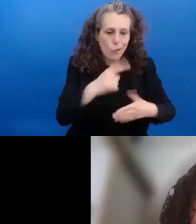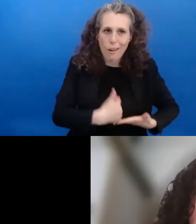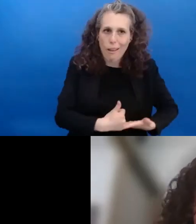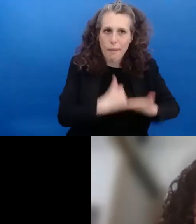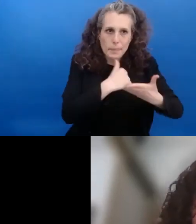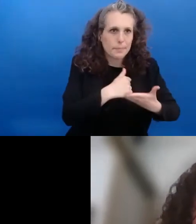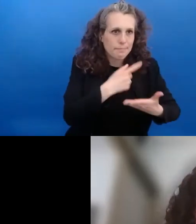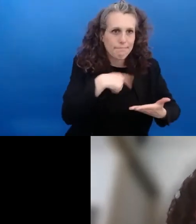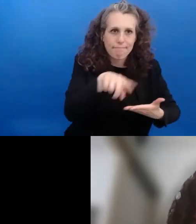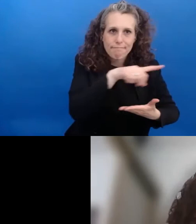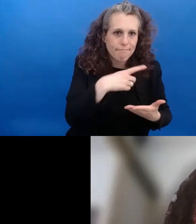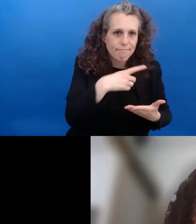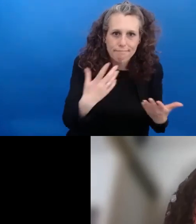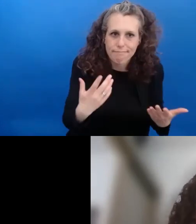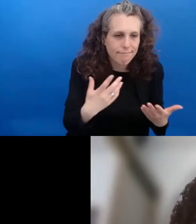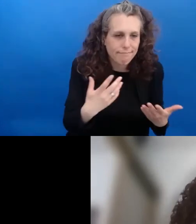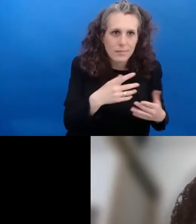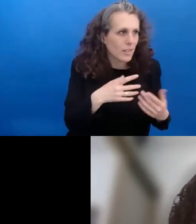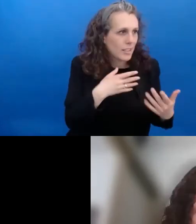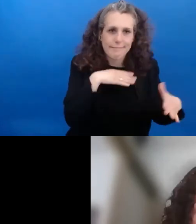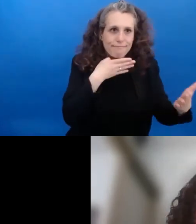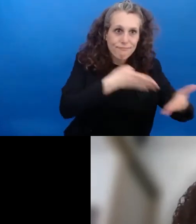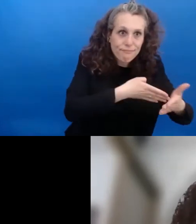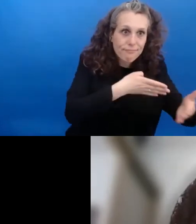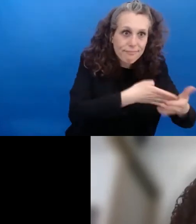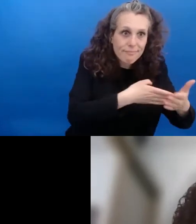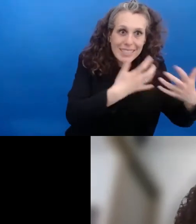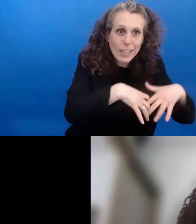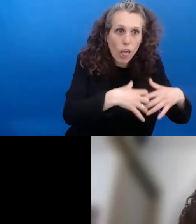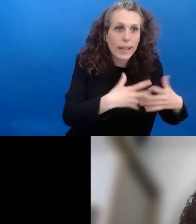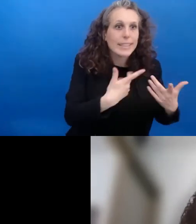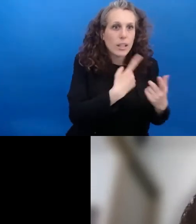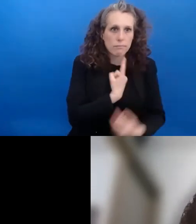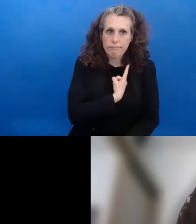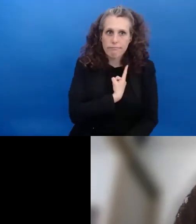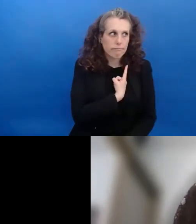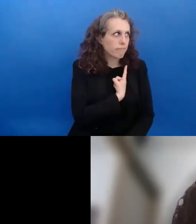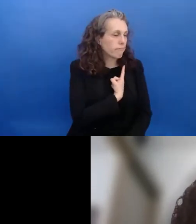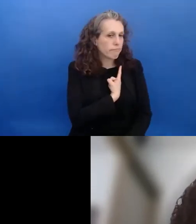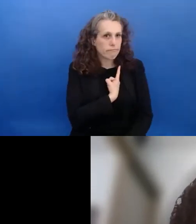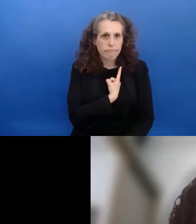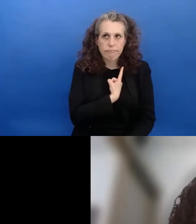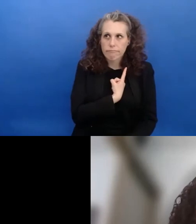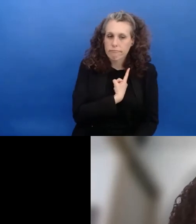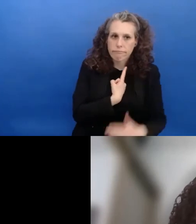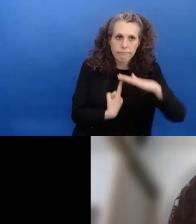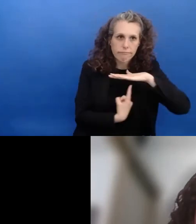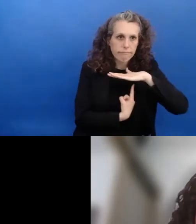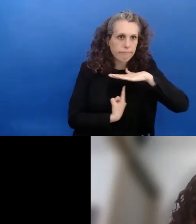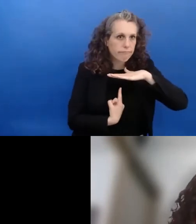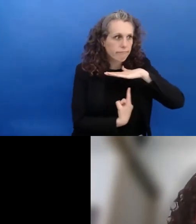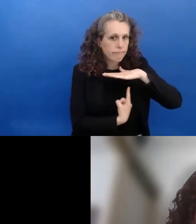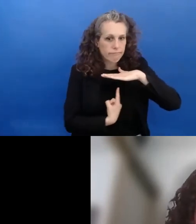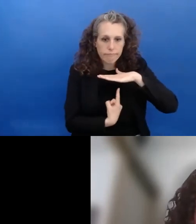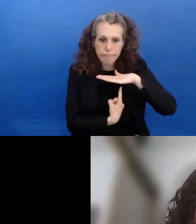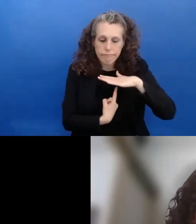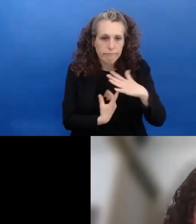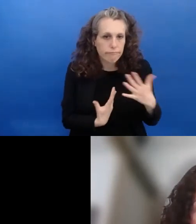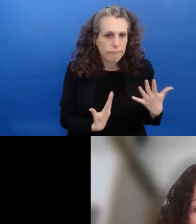still be isolated because they could not access to technologies or um the phones and all other um